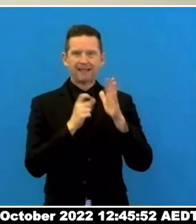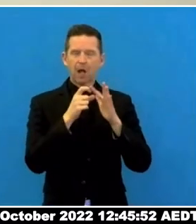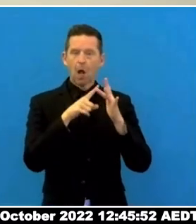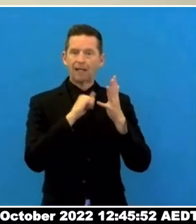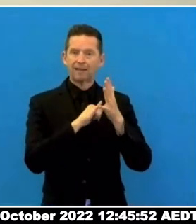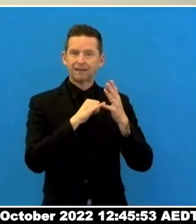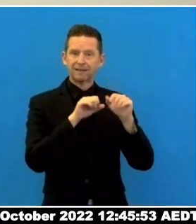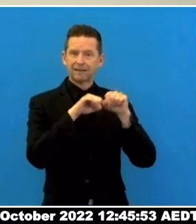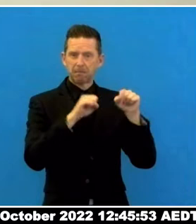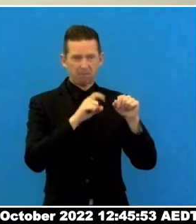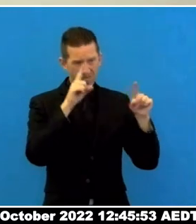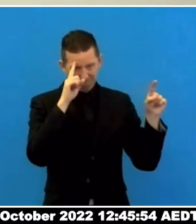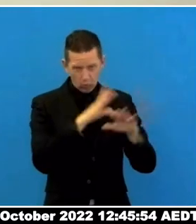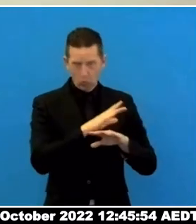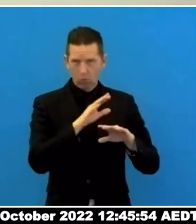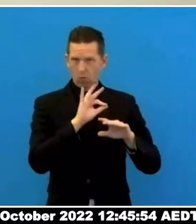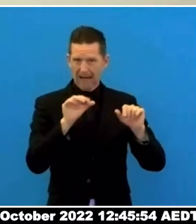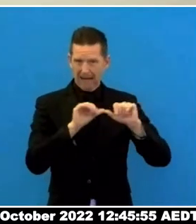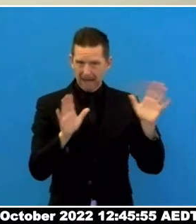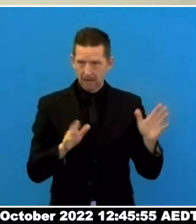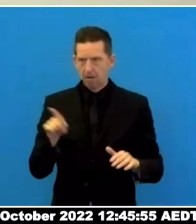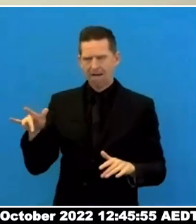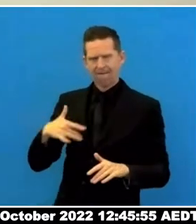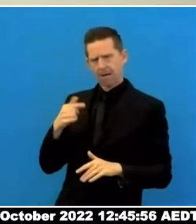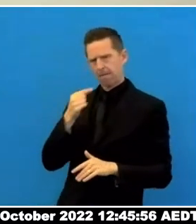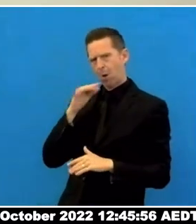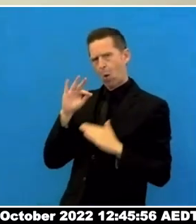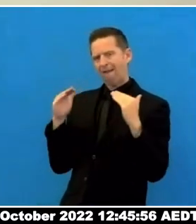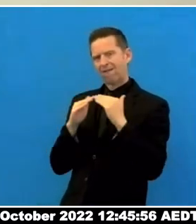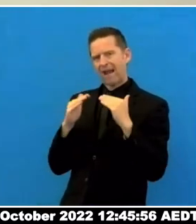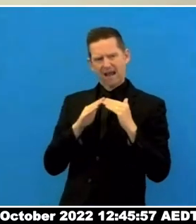There was a perception of unfairness between different NDIS plans,